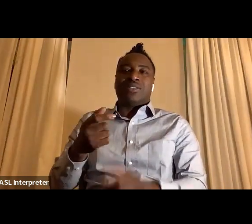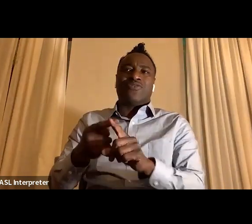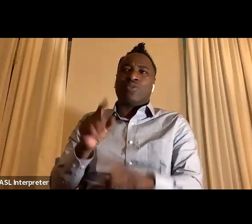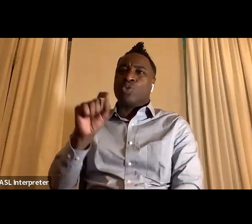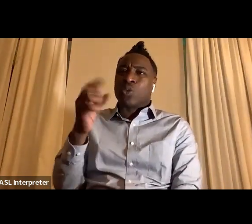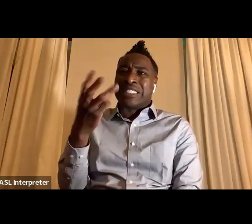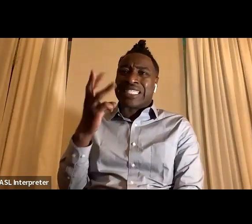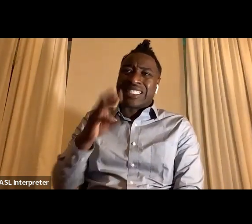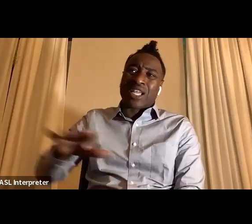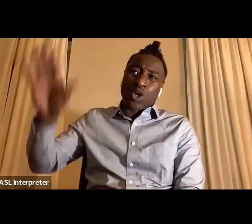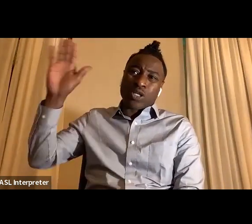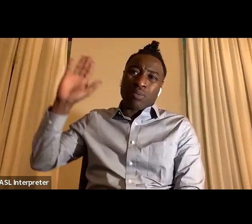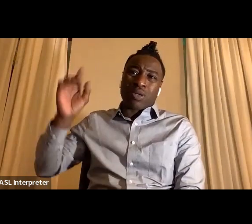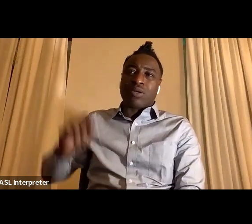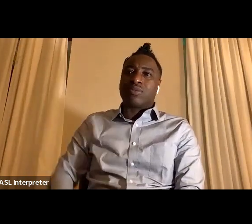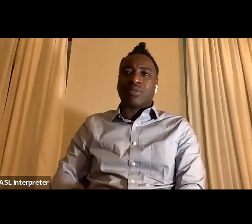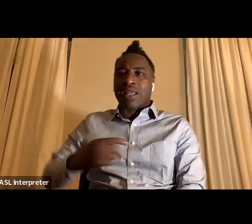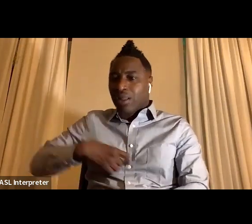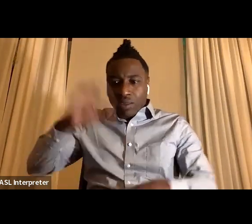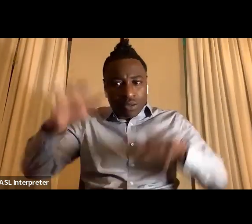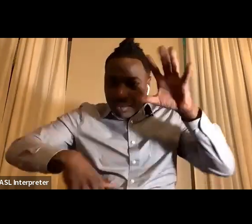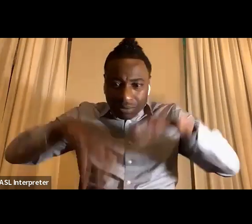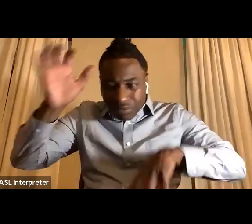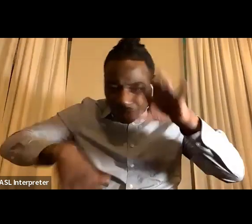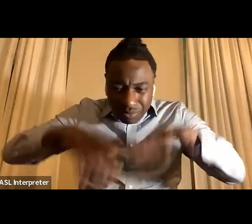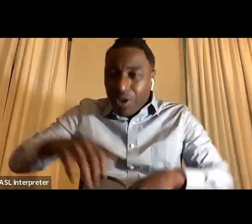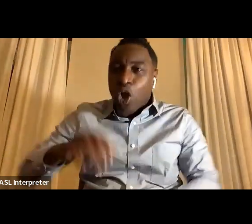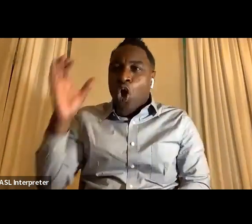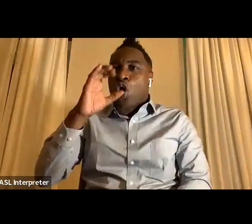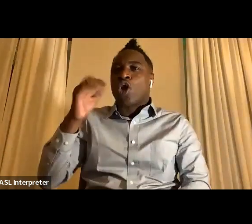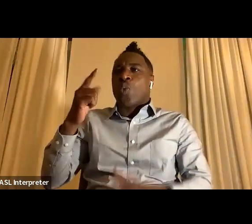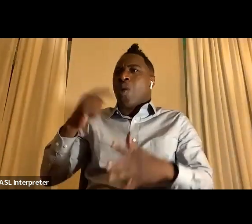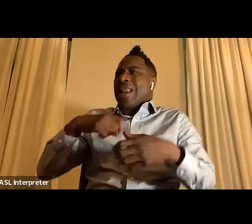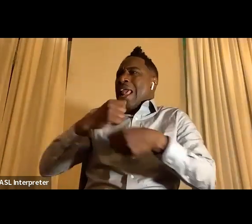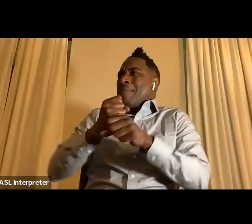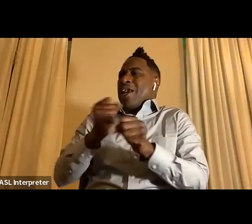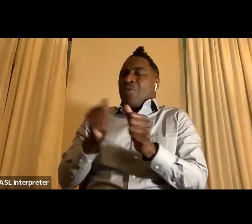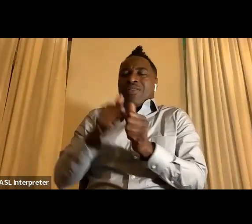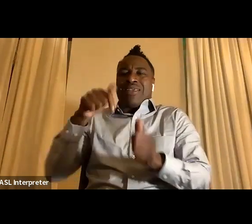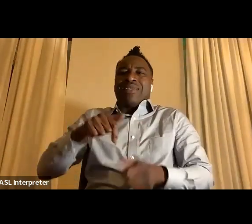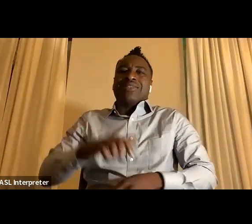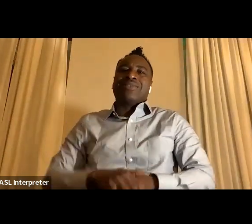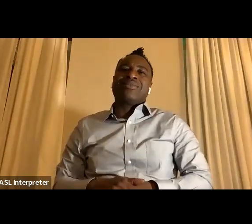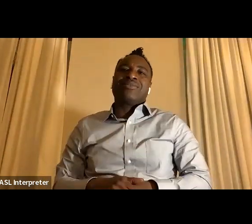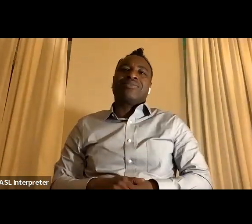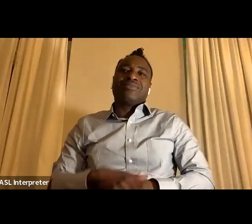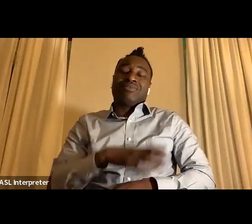And I just rummaging through the bin, like, what can I make of all this stuff? Let me just piece it together. Yeah.